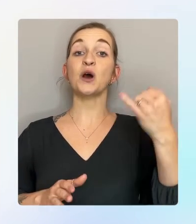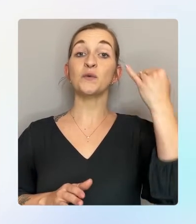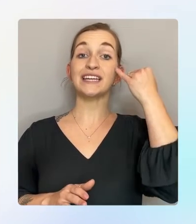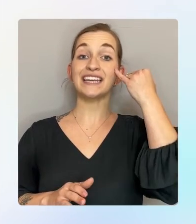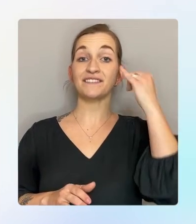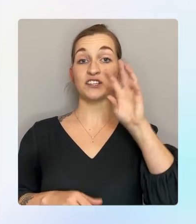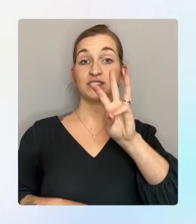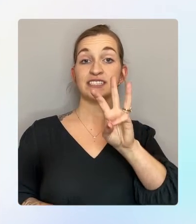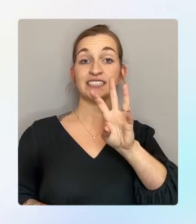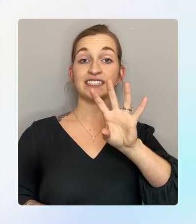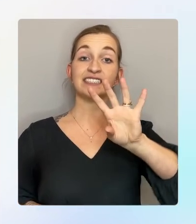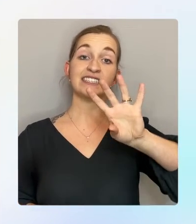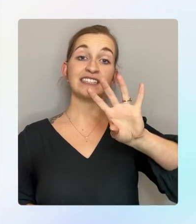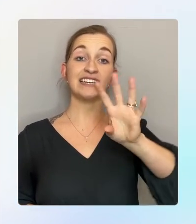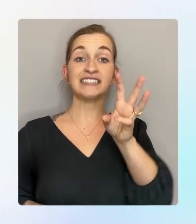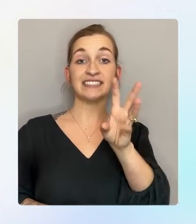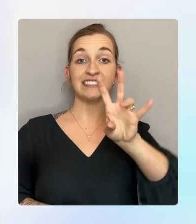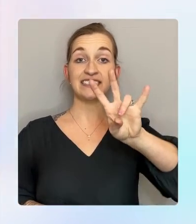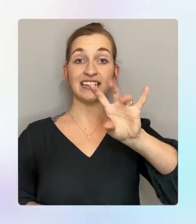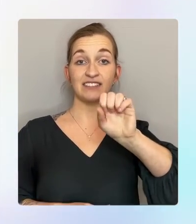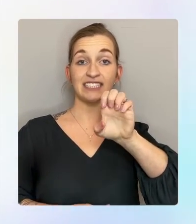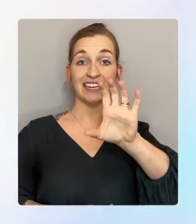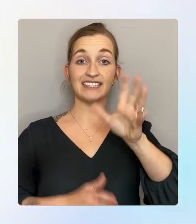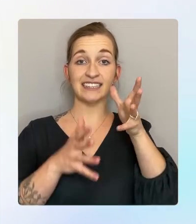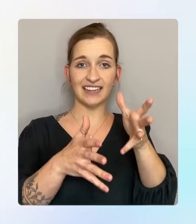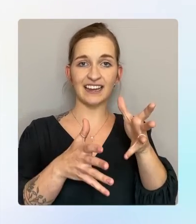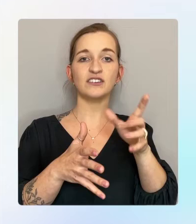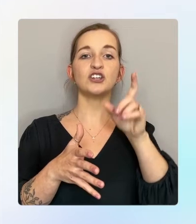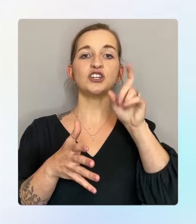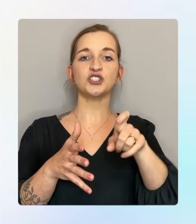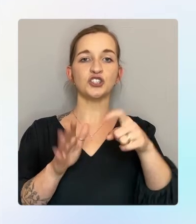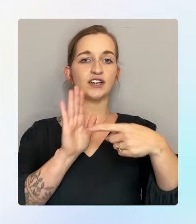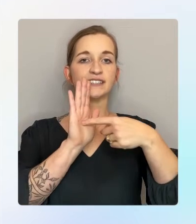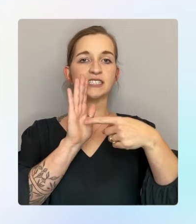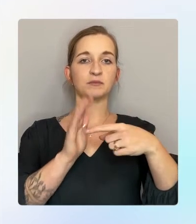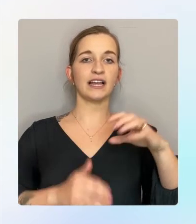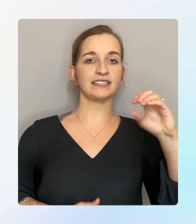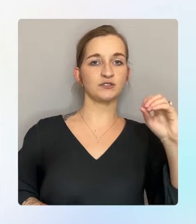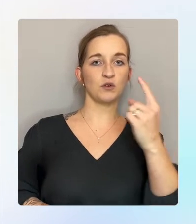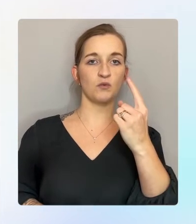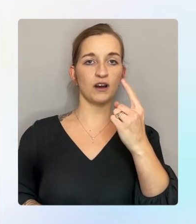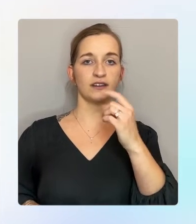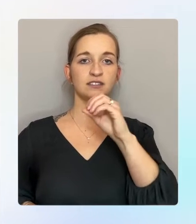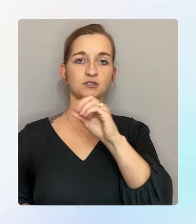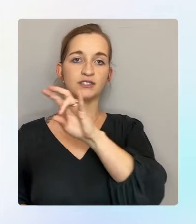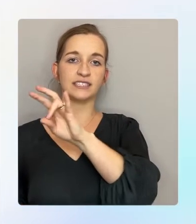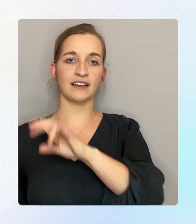we should display 01:07. In order to choose which texture sequence frame will be displayed,